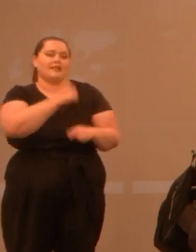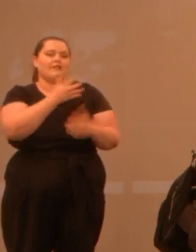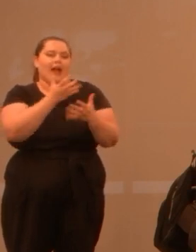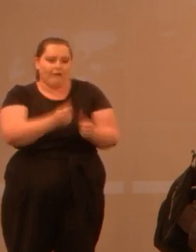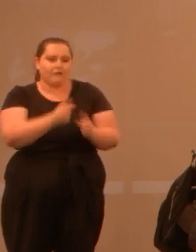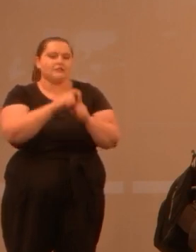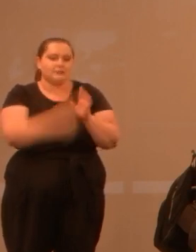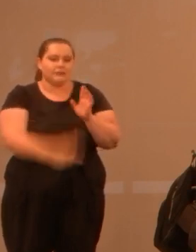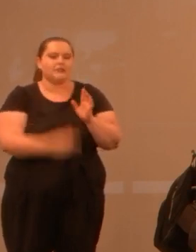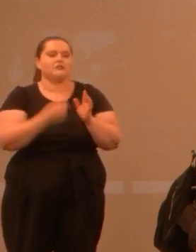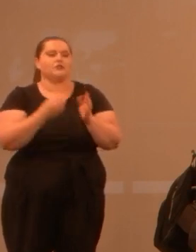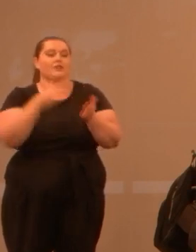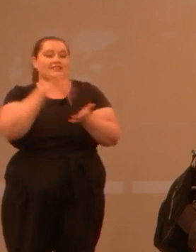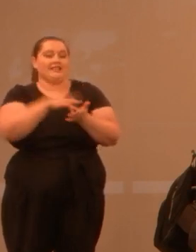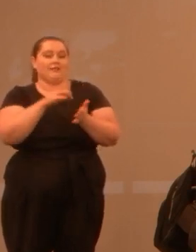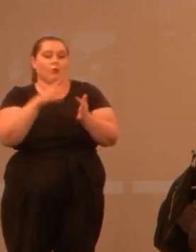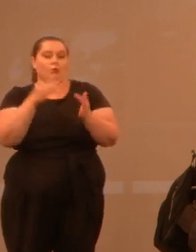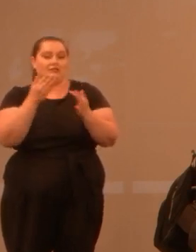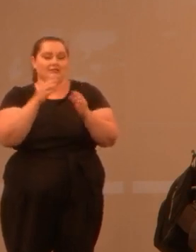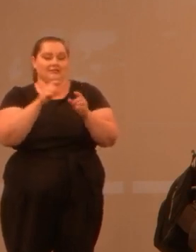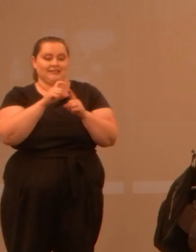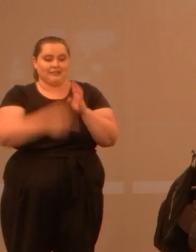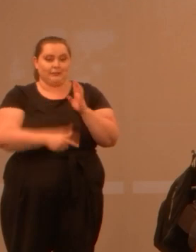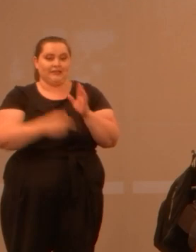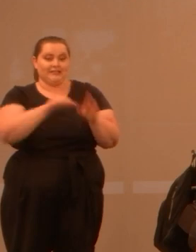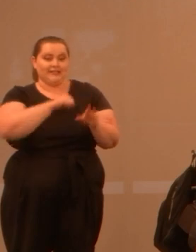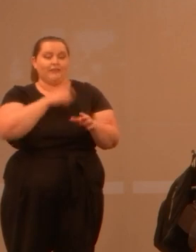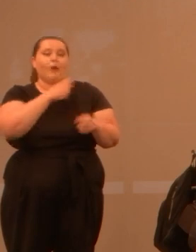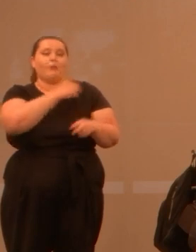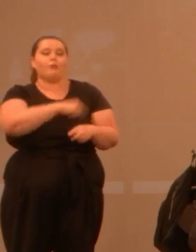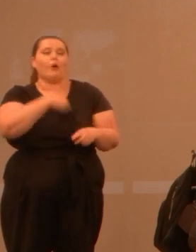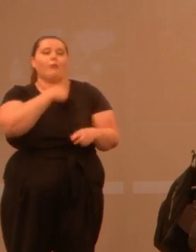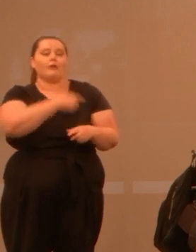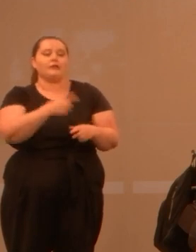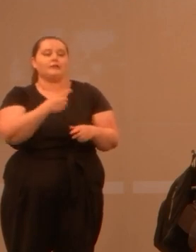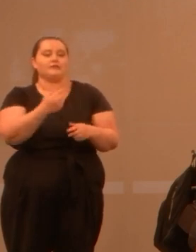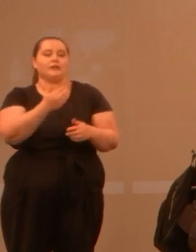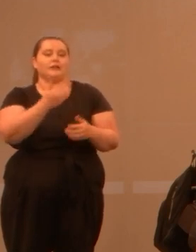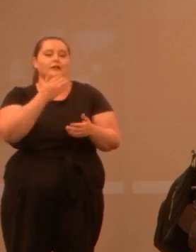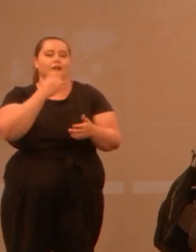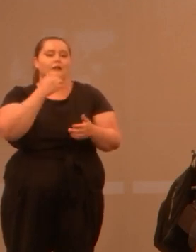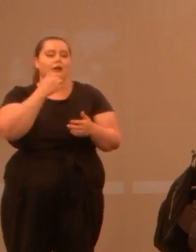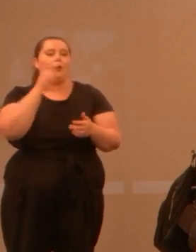Accessibility staff, I do promise pastries in the office very soon to say thank you,